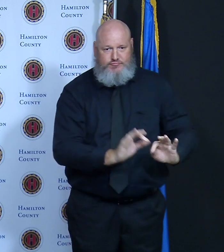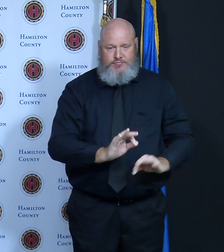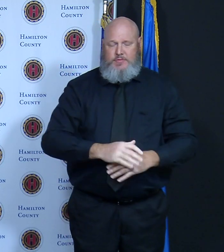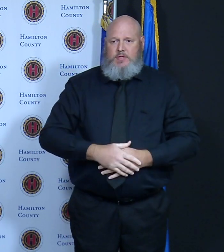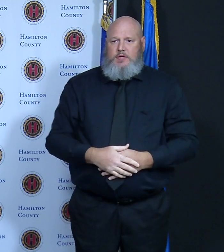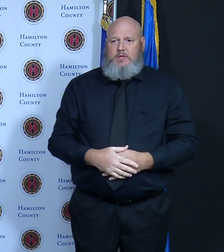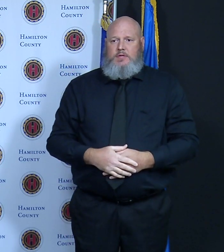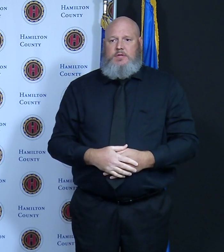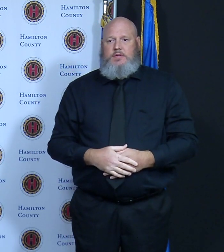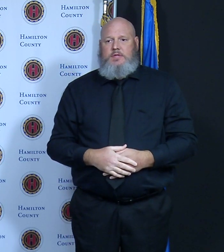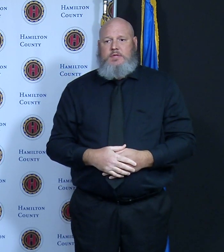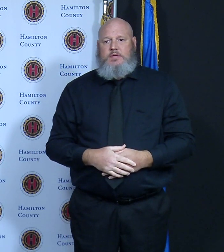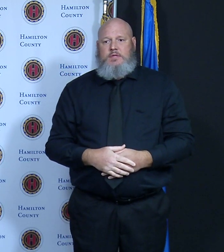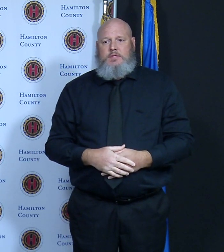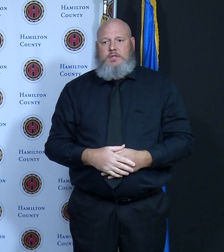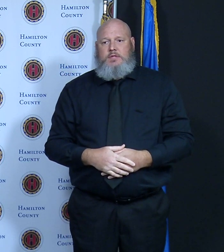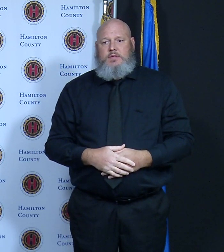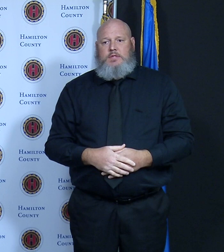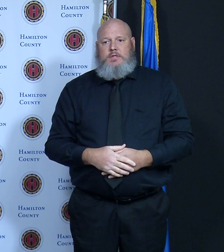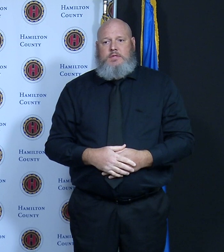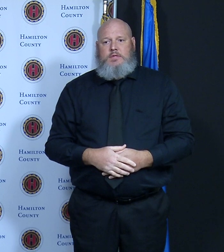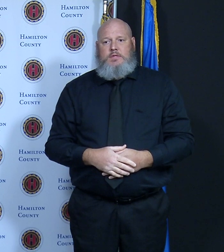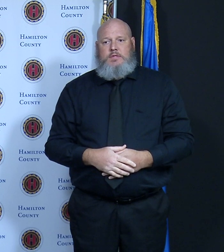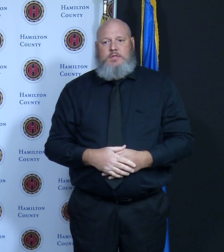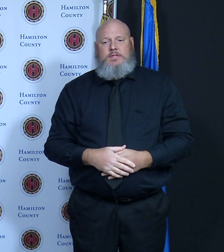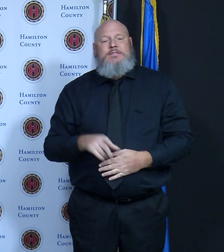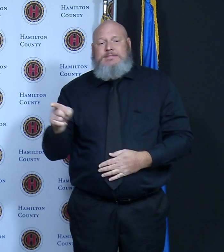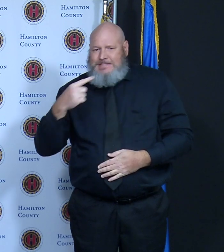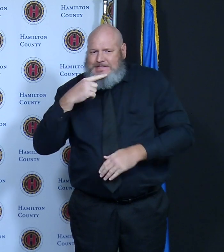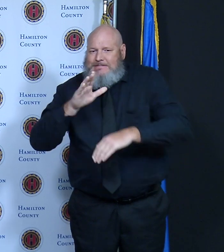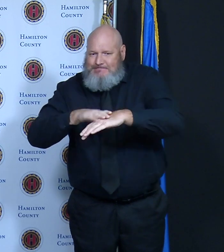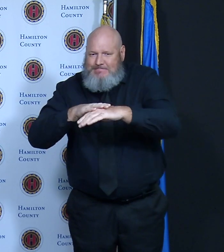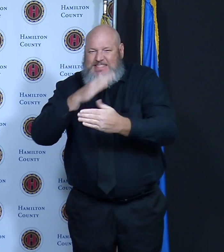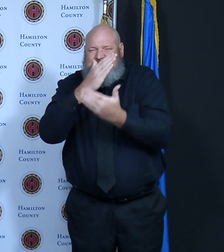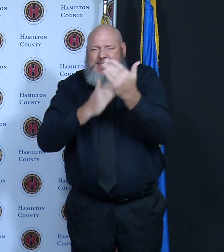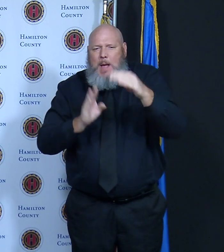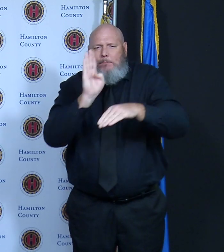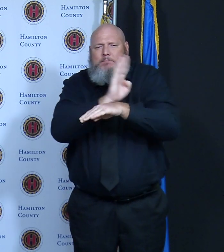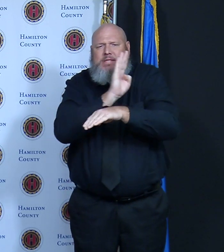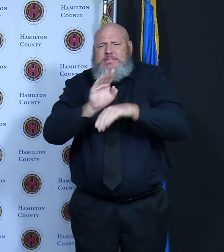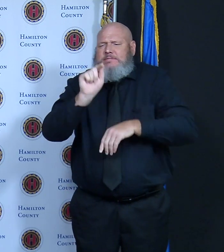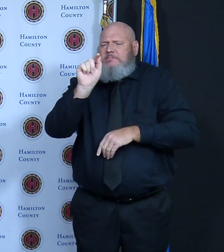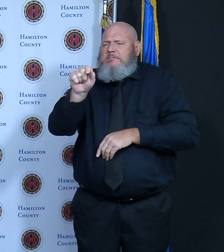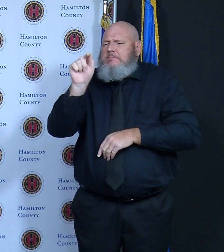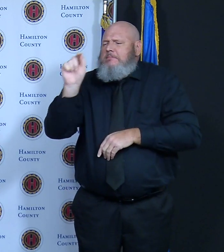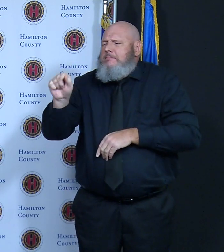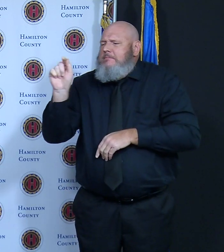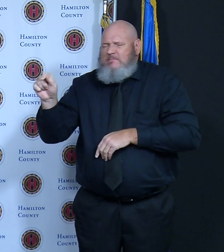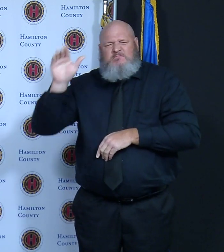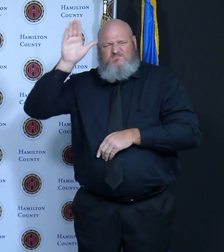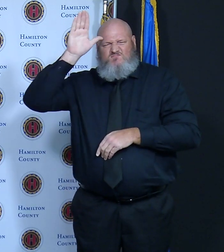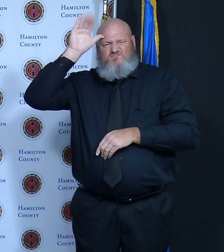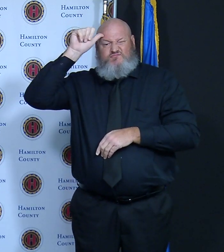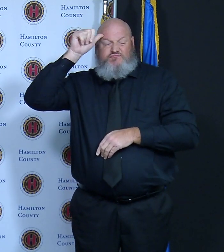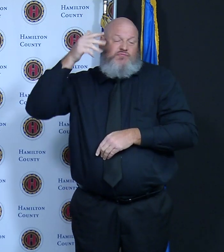continuing to operate and so first I would like to ask people with questions to for to the governor's order this is the